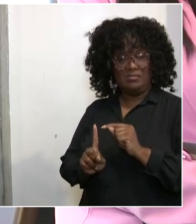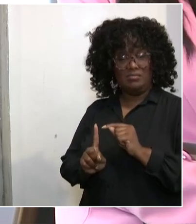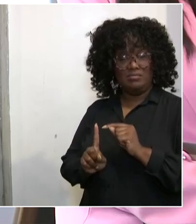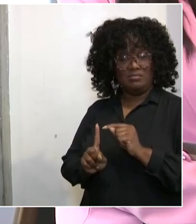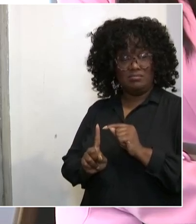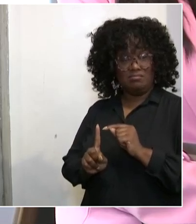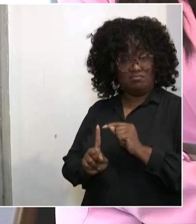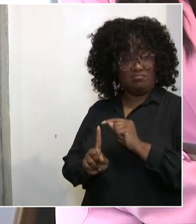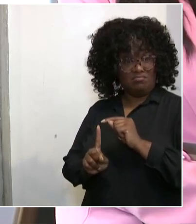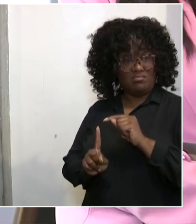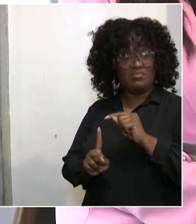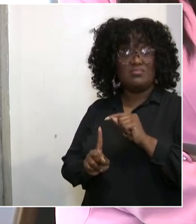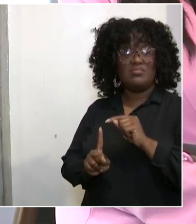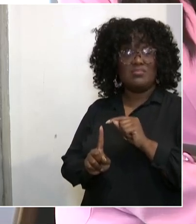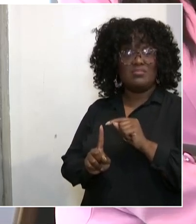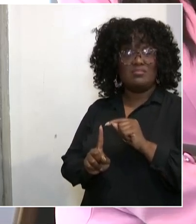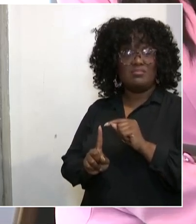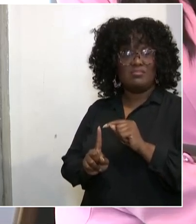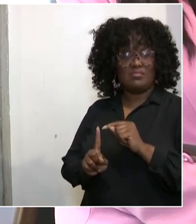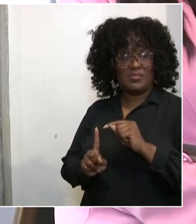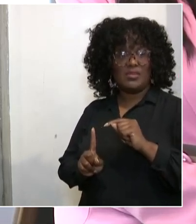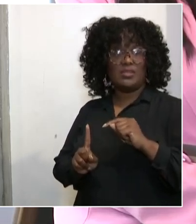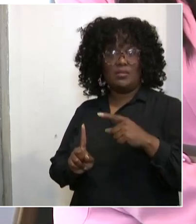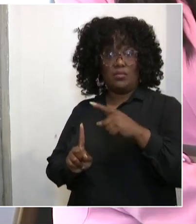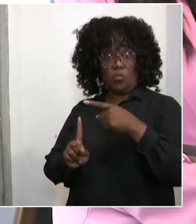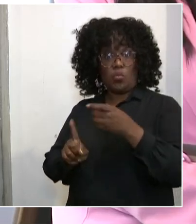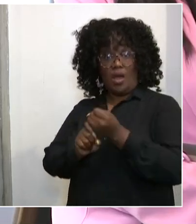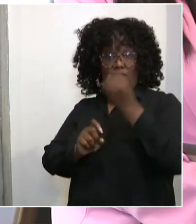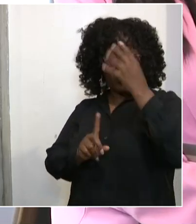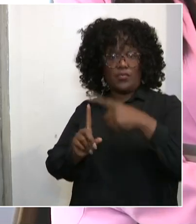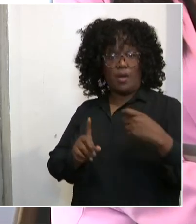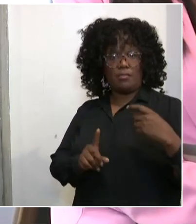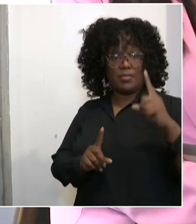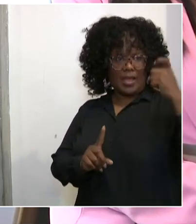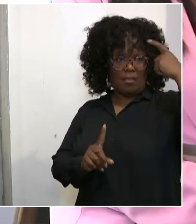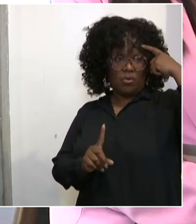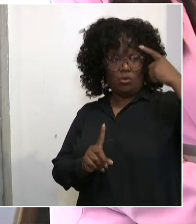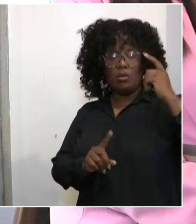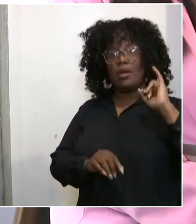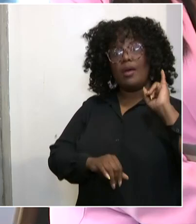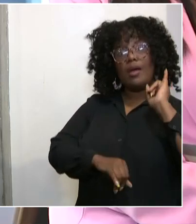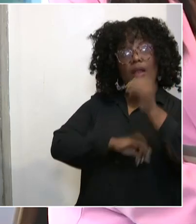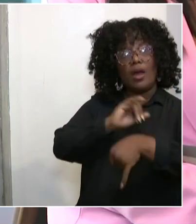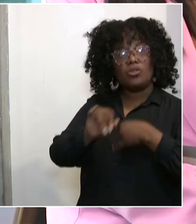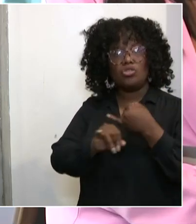that there were some people internationally that were concerned about traveling to the United States for world pride because of